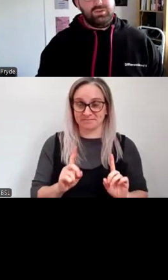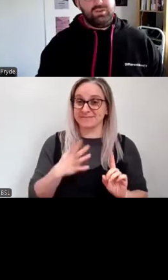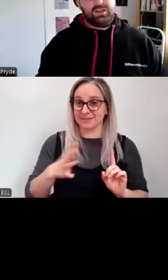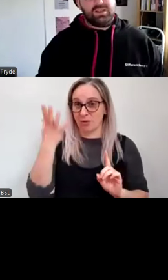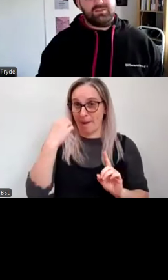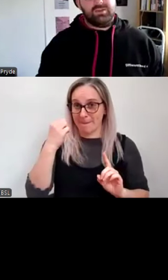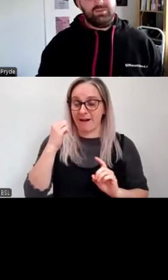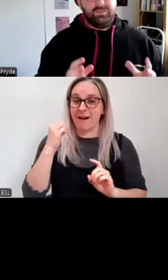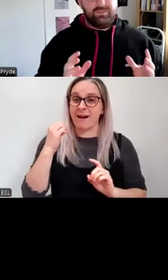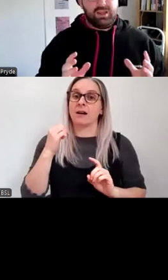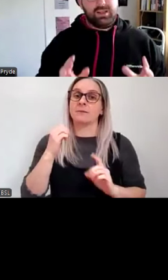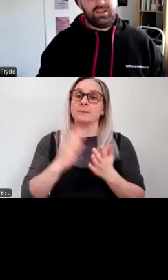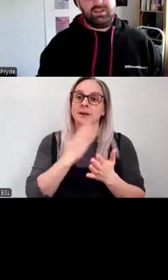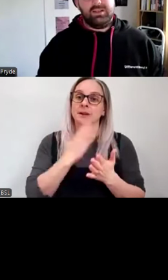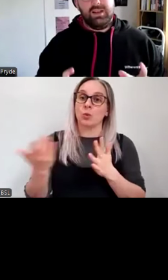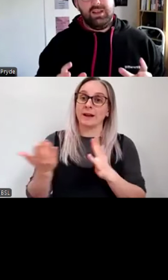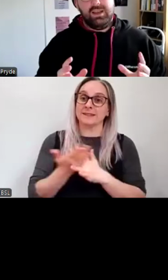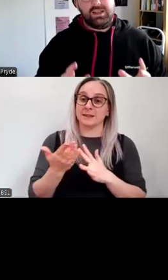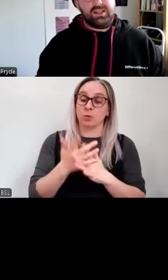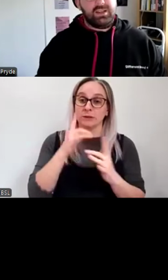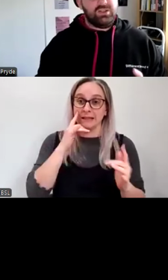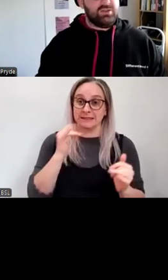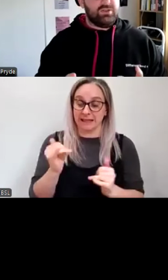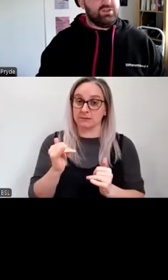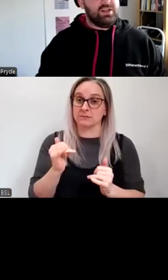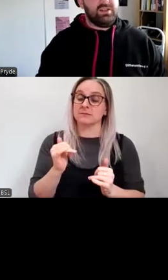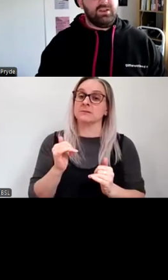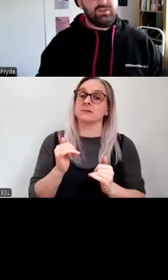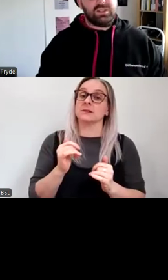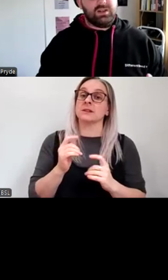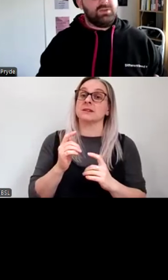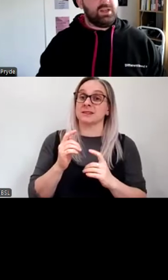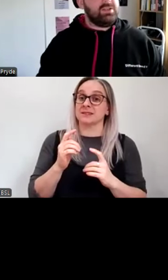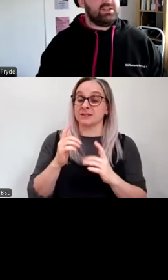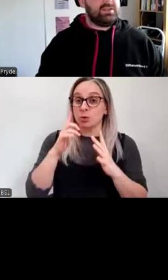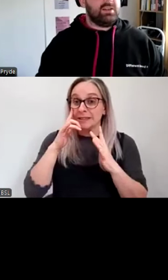to accessible testing is test user journeys and not just single pages.